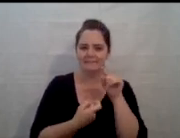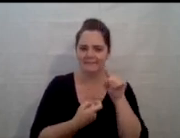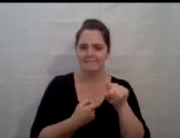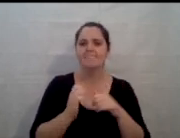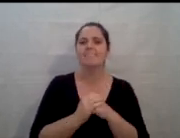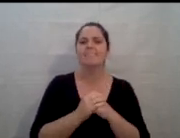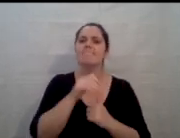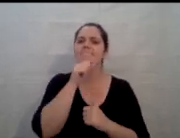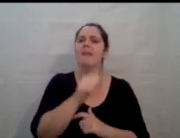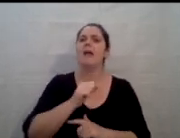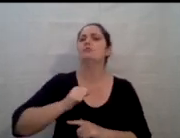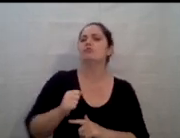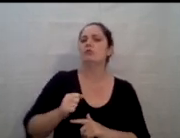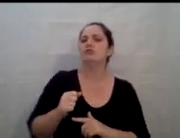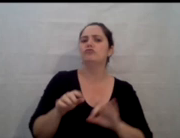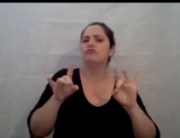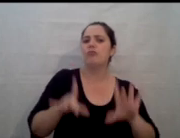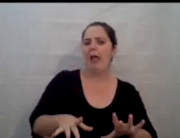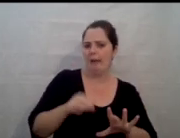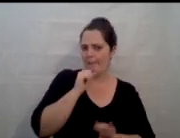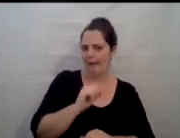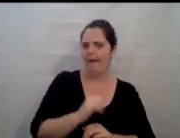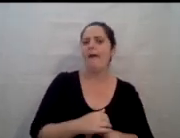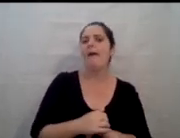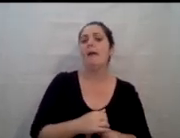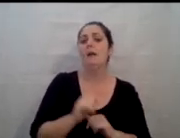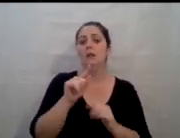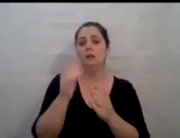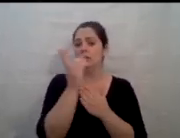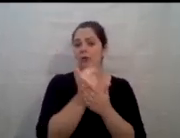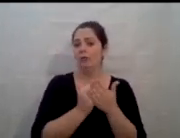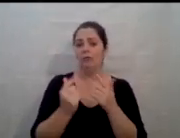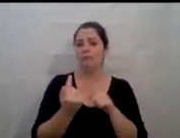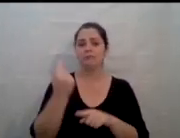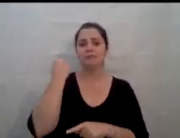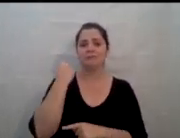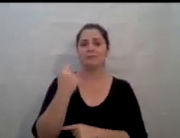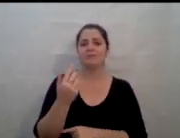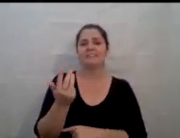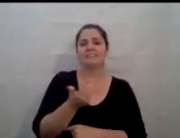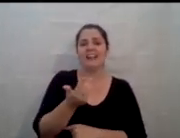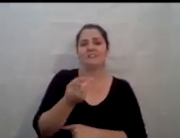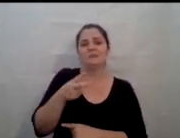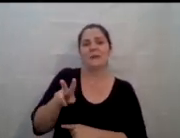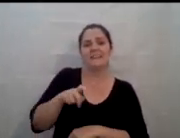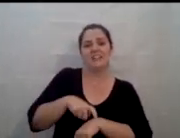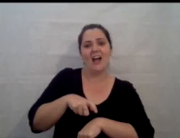Australian artist – as you can see this drawing was done a long time ago, in the 1920s, early 1920s,